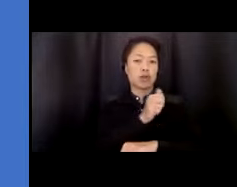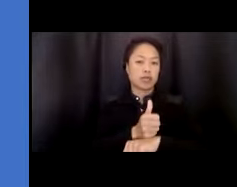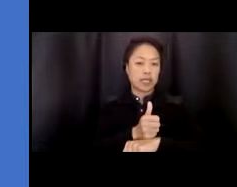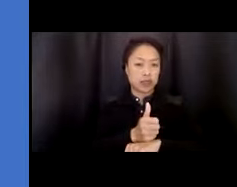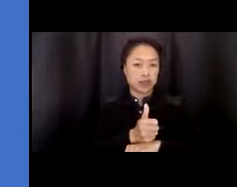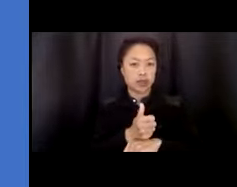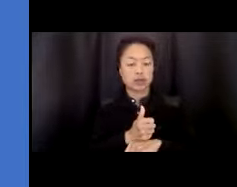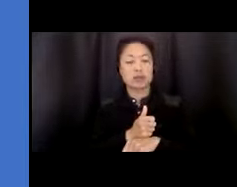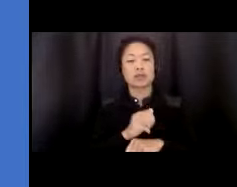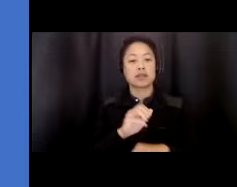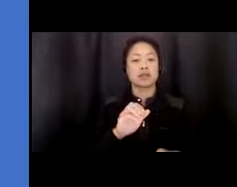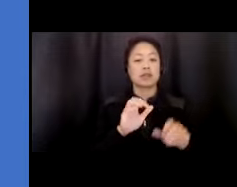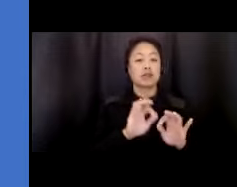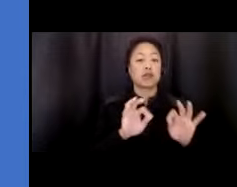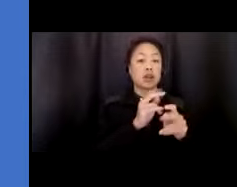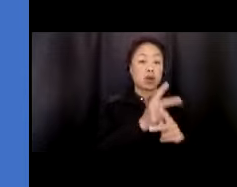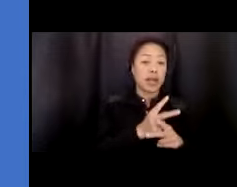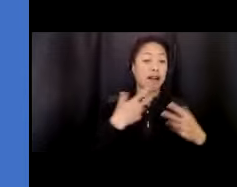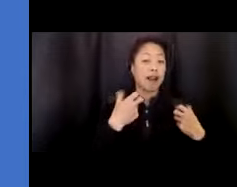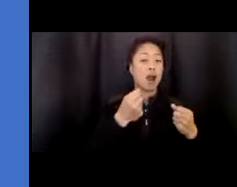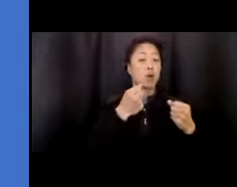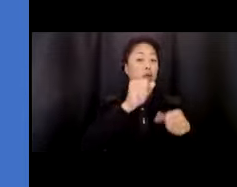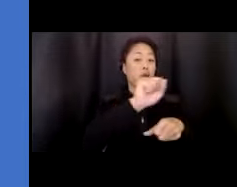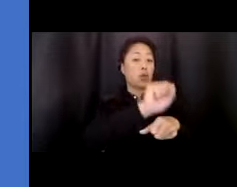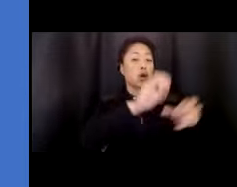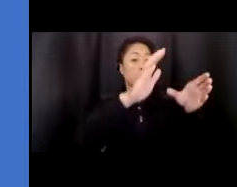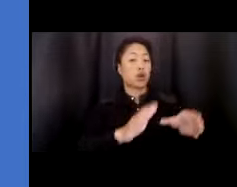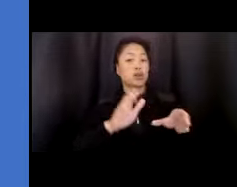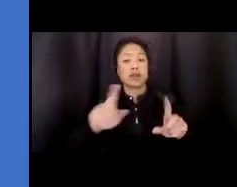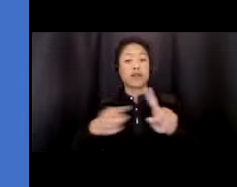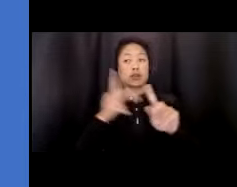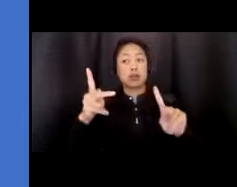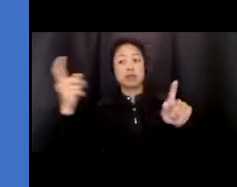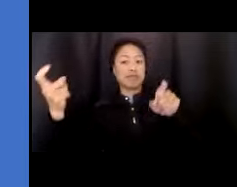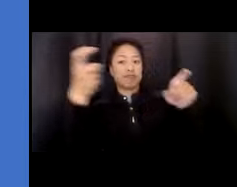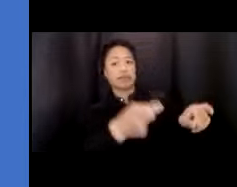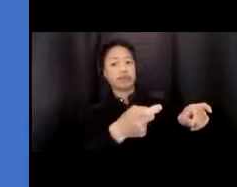care health workers will be the first people to get it.